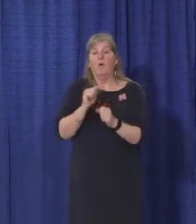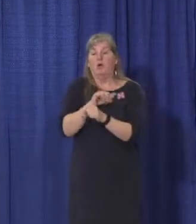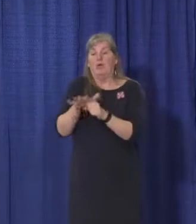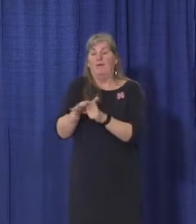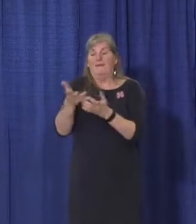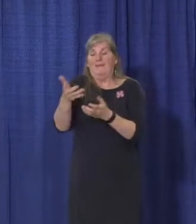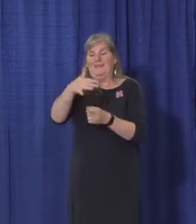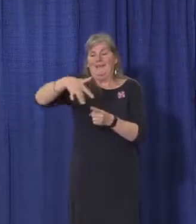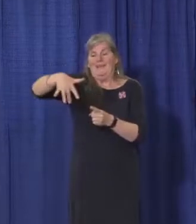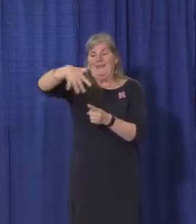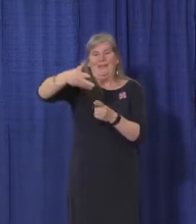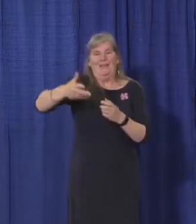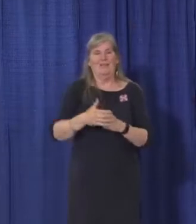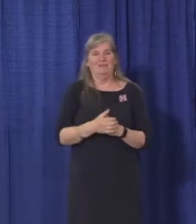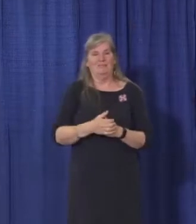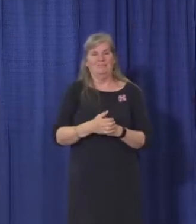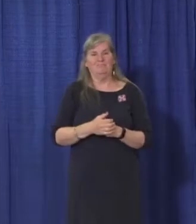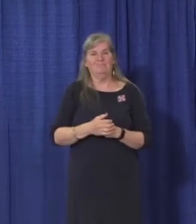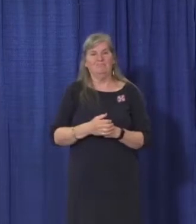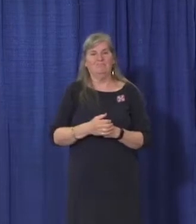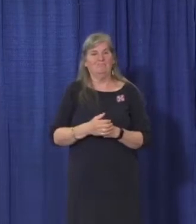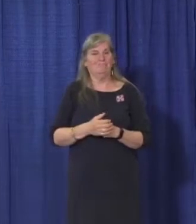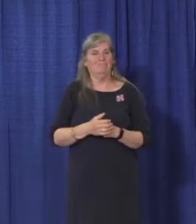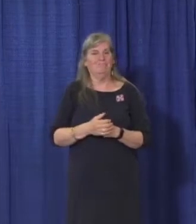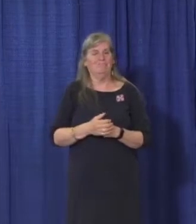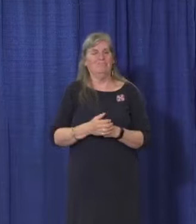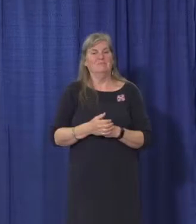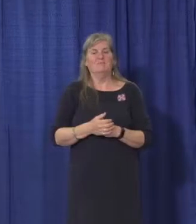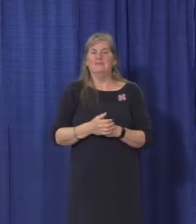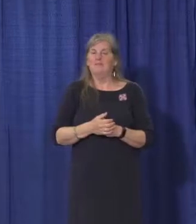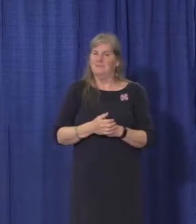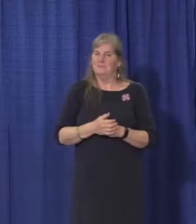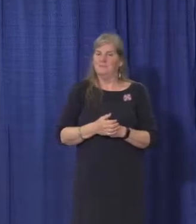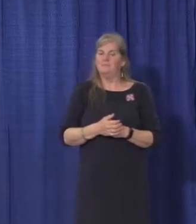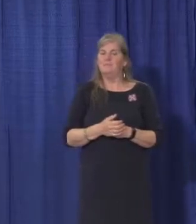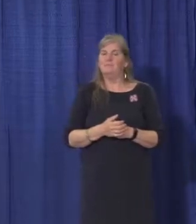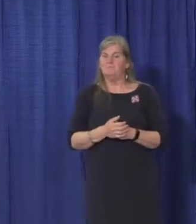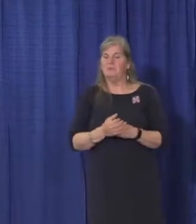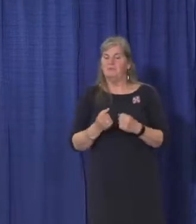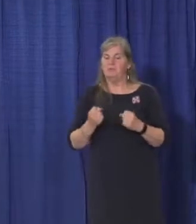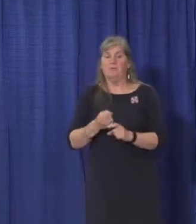We are seeing very different impact but now a significant